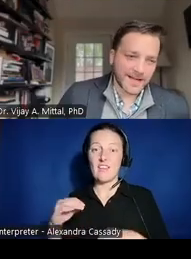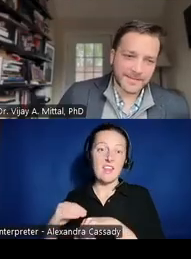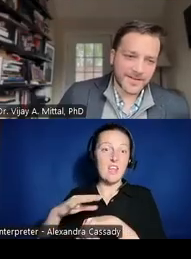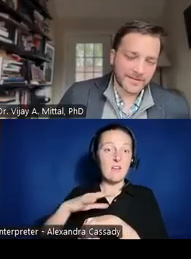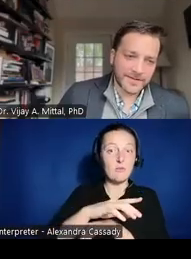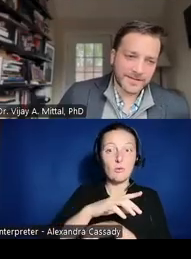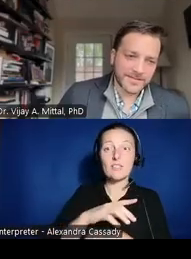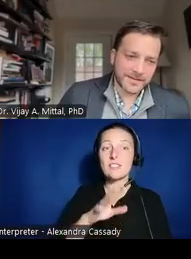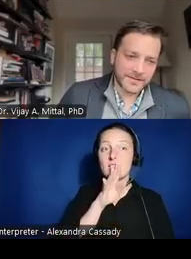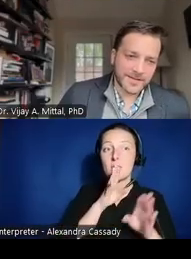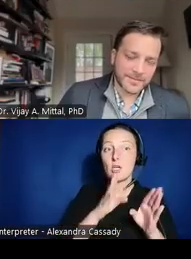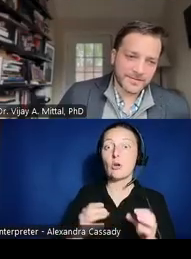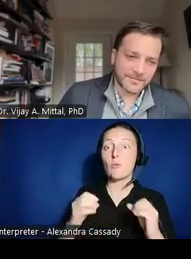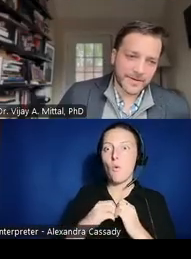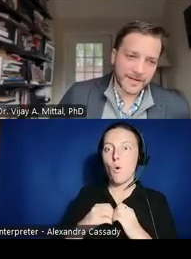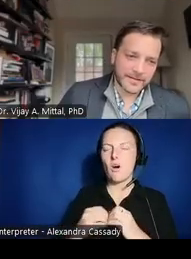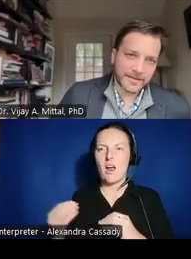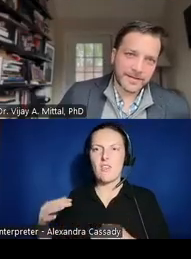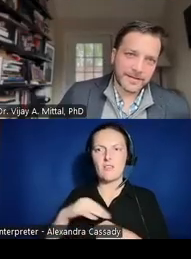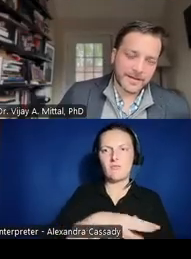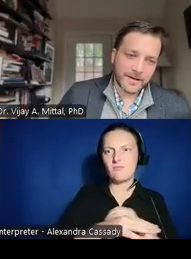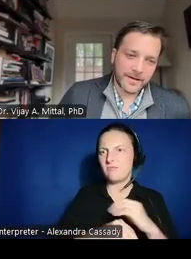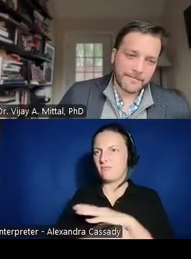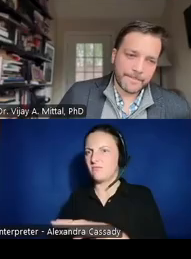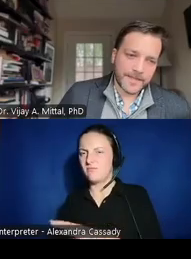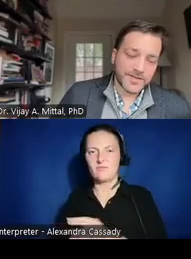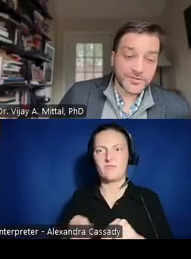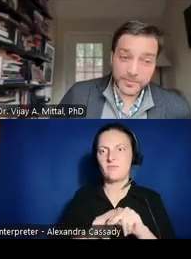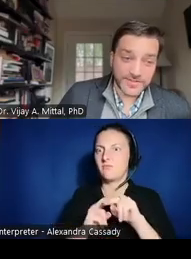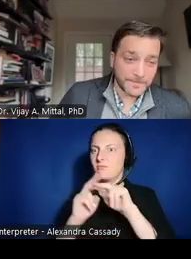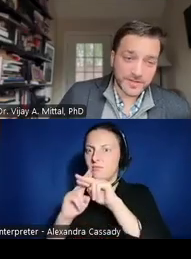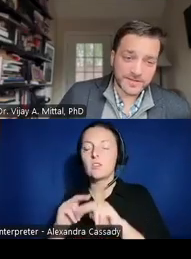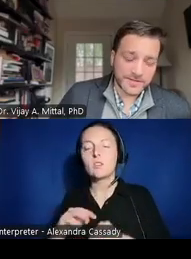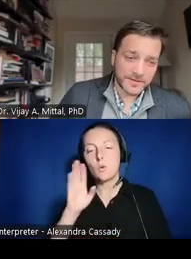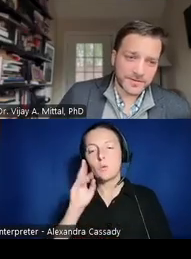same kind of thing in a study I'll talk about at the very end. Um gesture perception is also